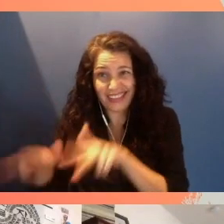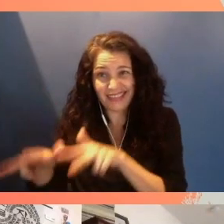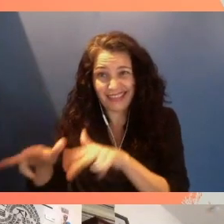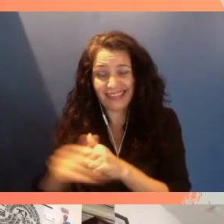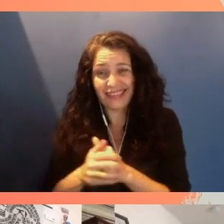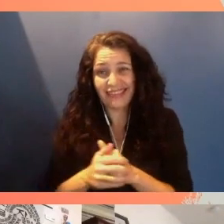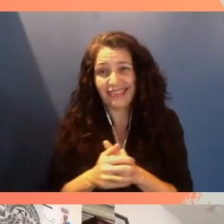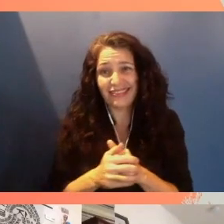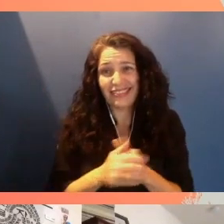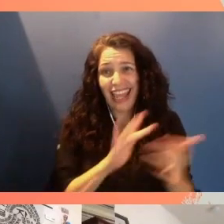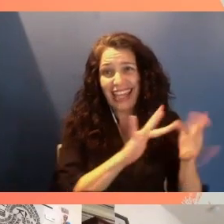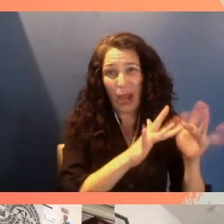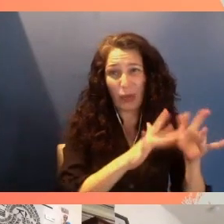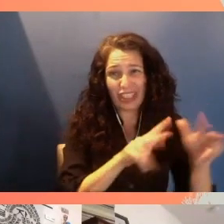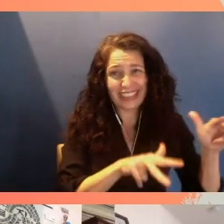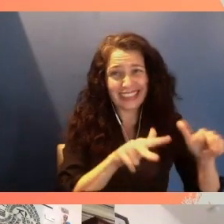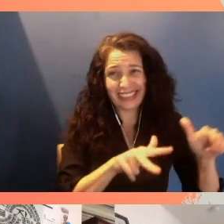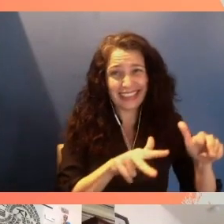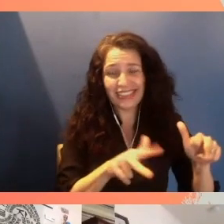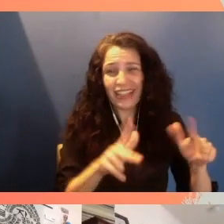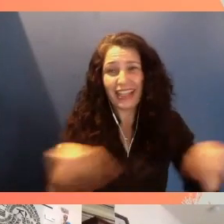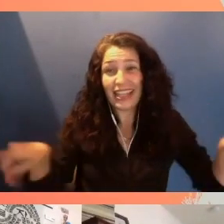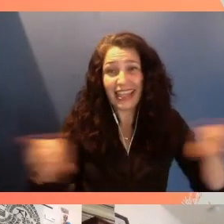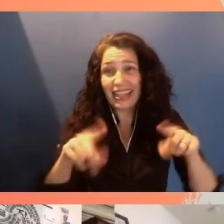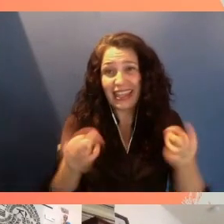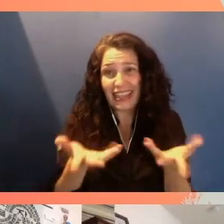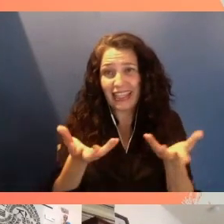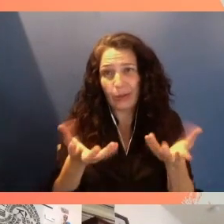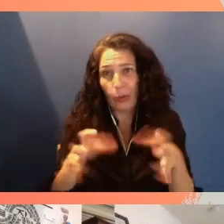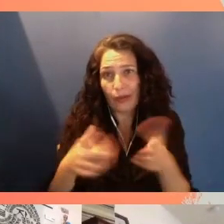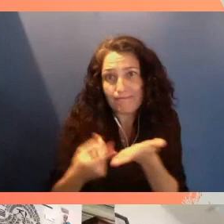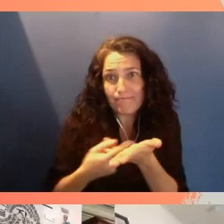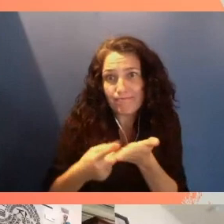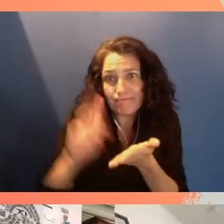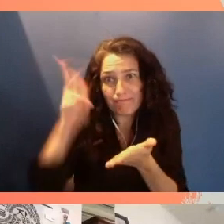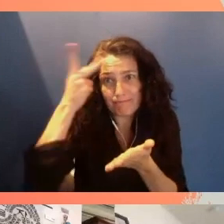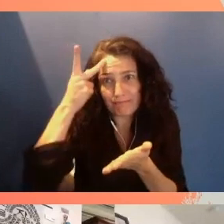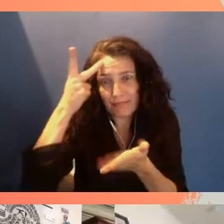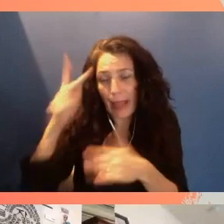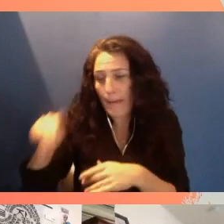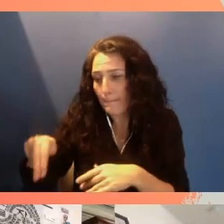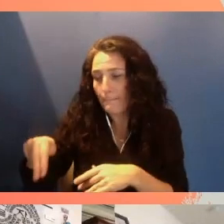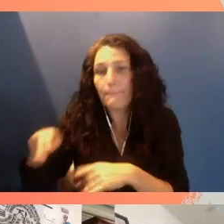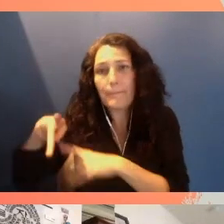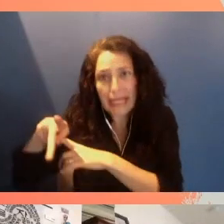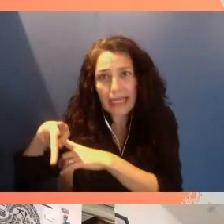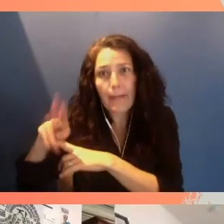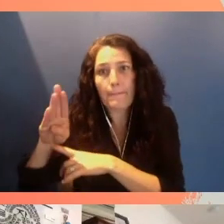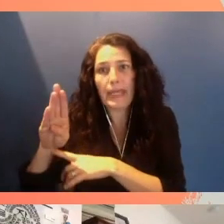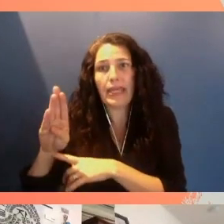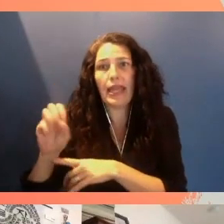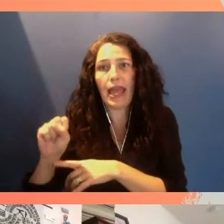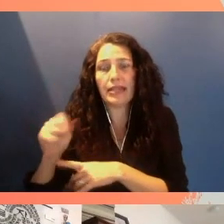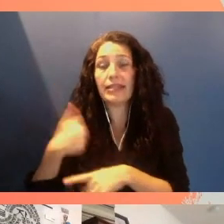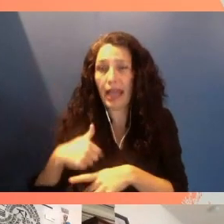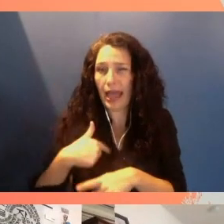I mean, And She Could Be Next ran on PBS with some cover because we were on POV as,